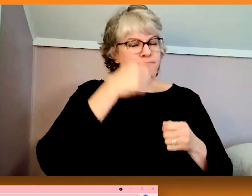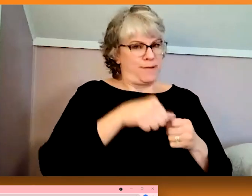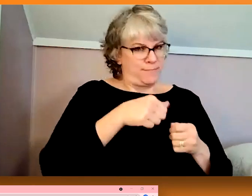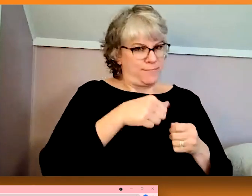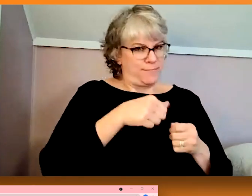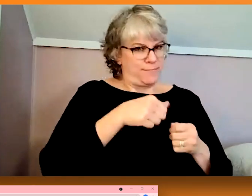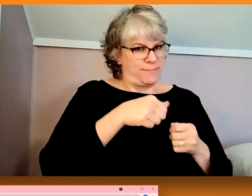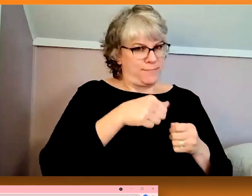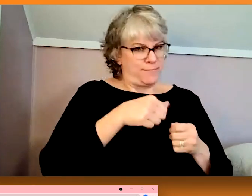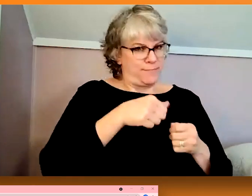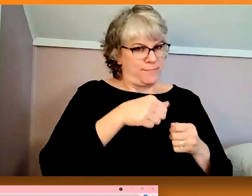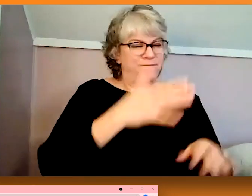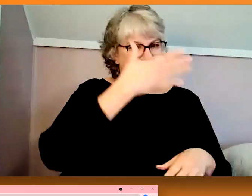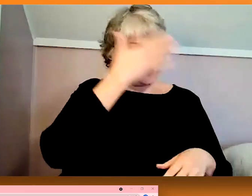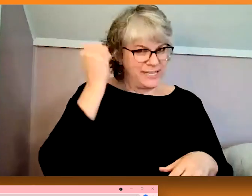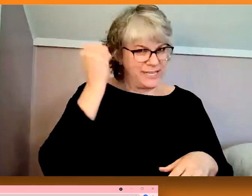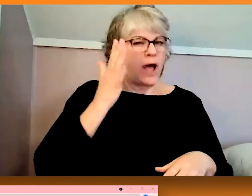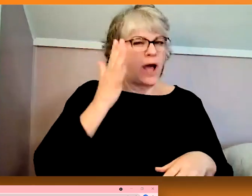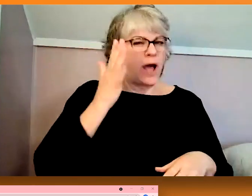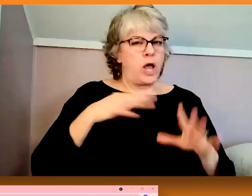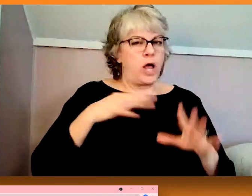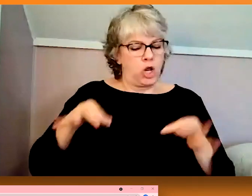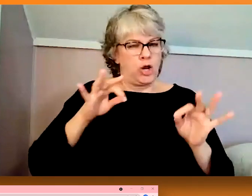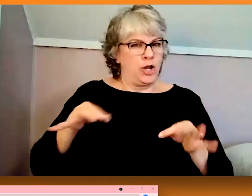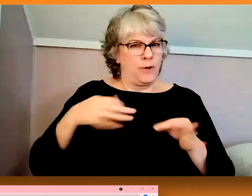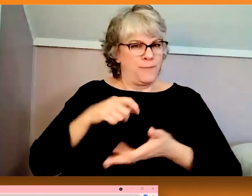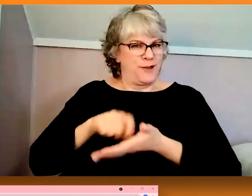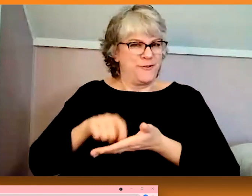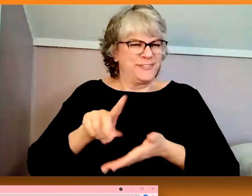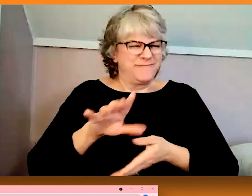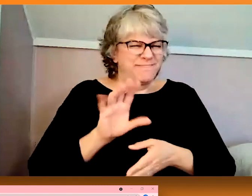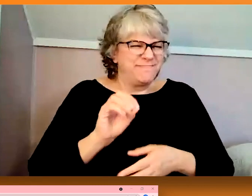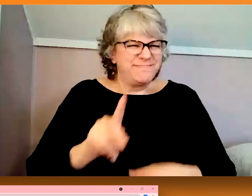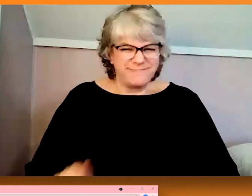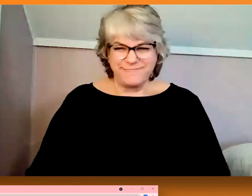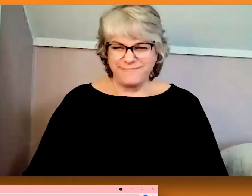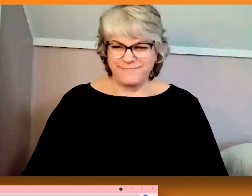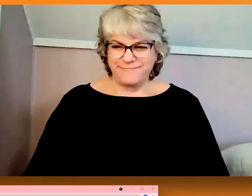So I will be looking down at my handwritten notes here.